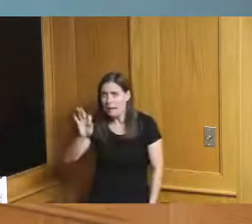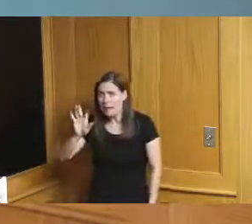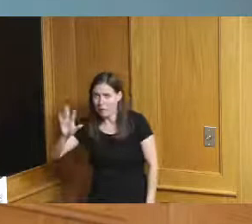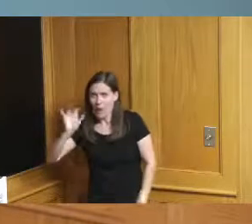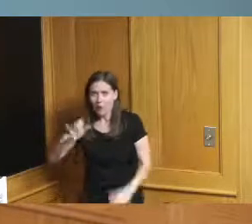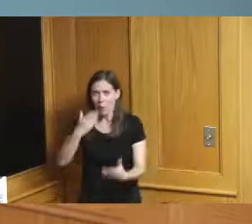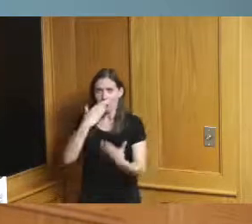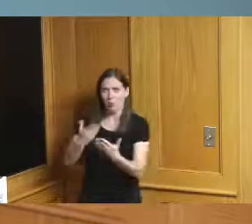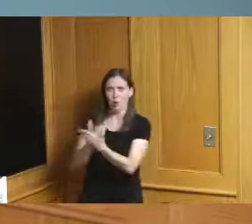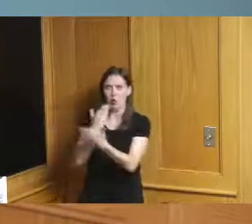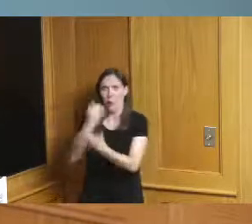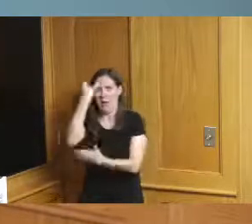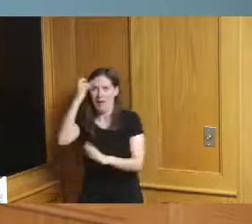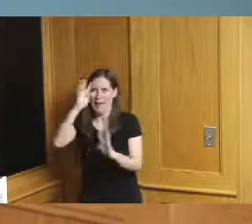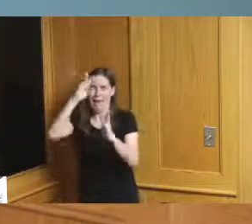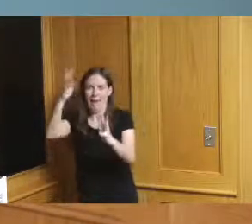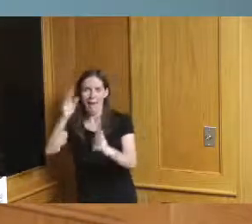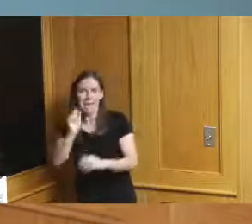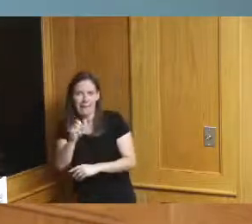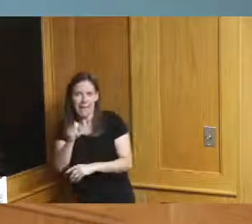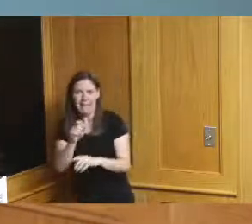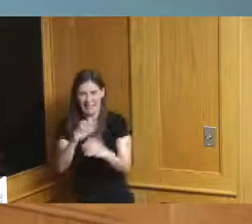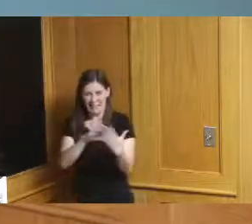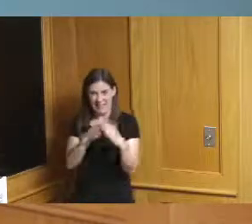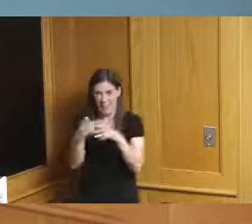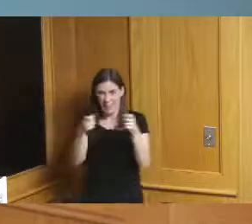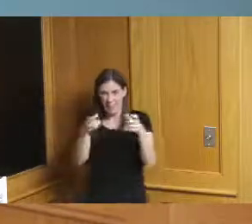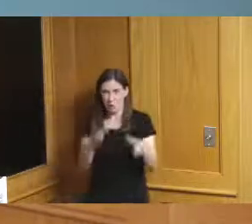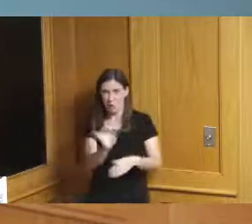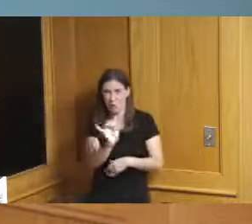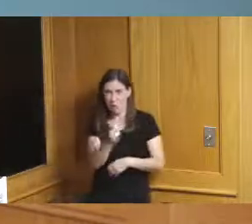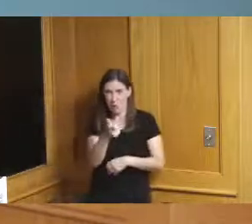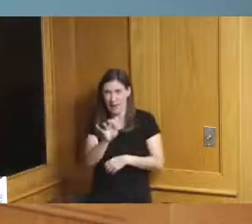and then you also have the city manager in 95 we don't have a lot of city managers a lot of